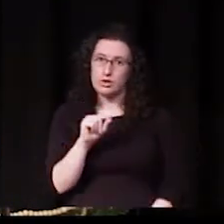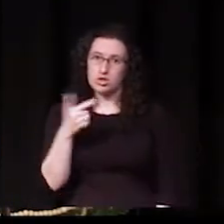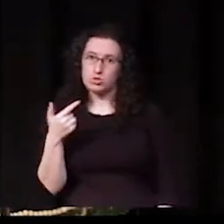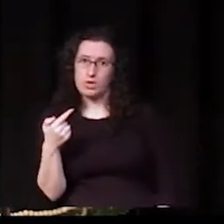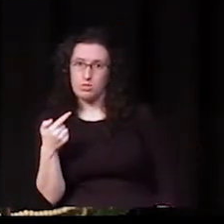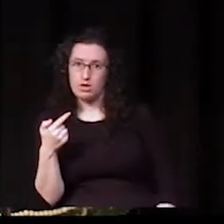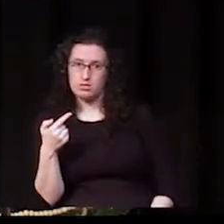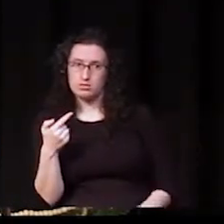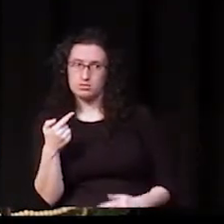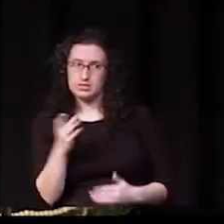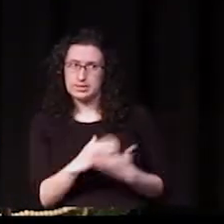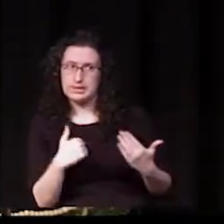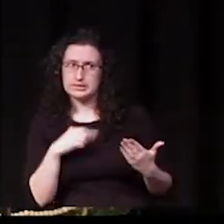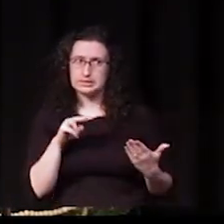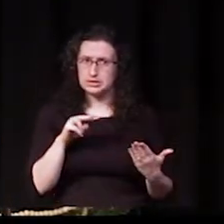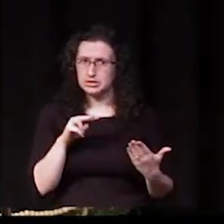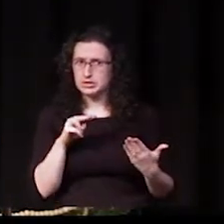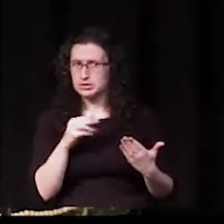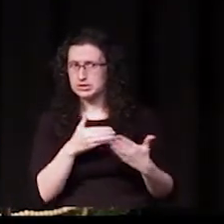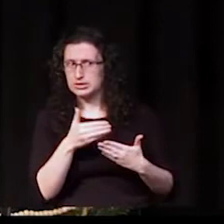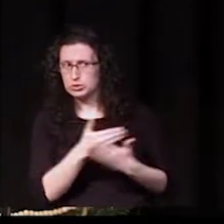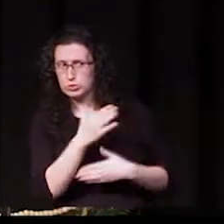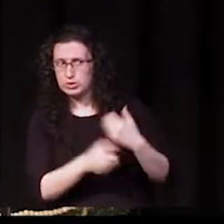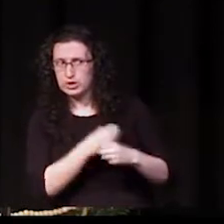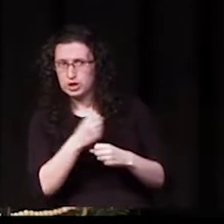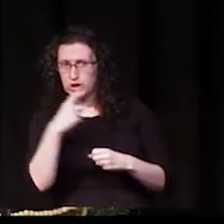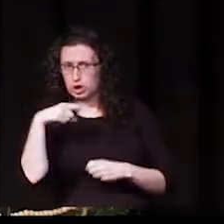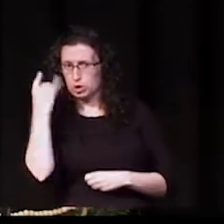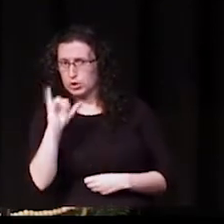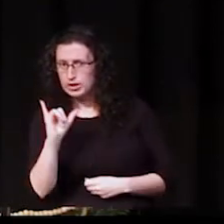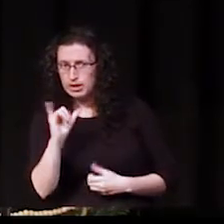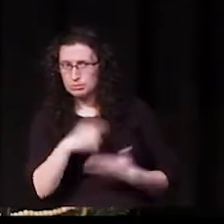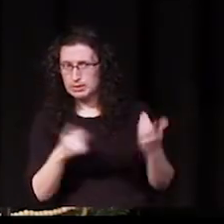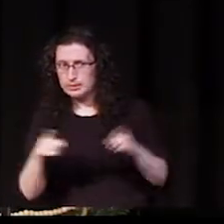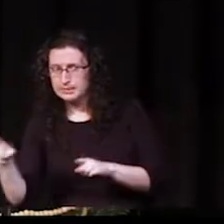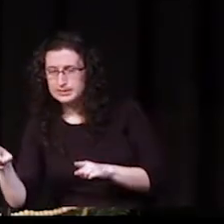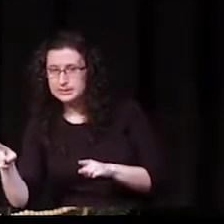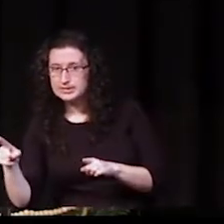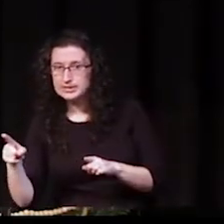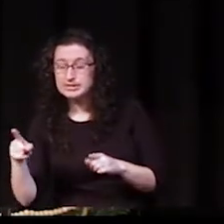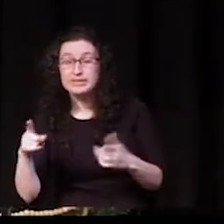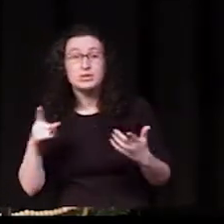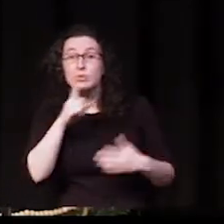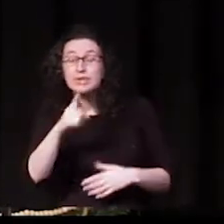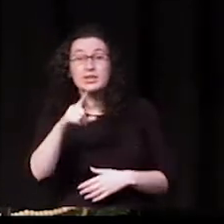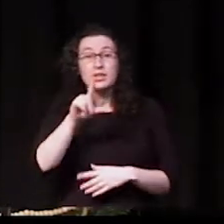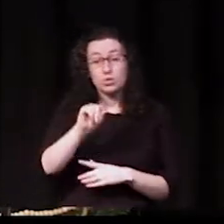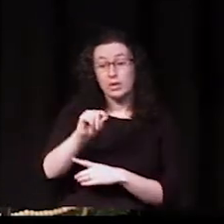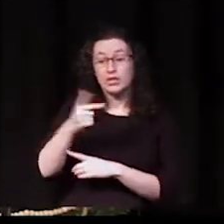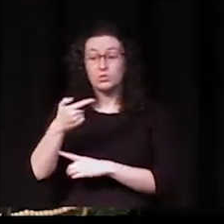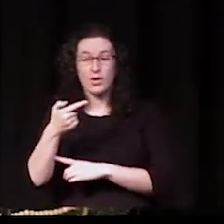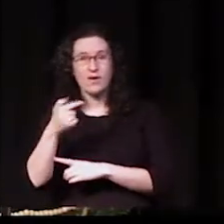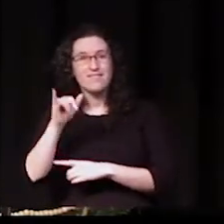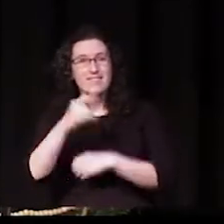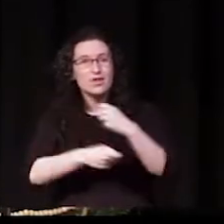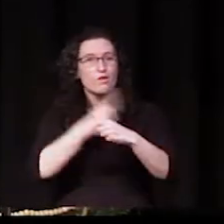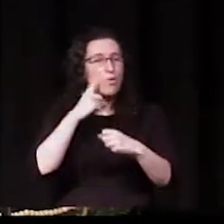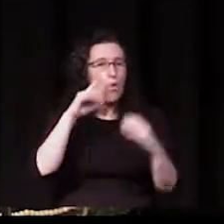what will the new year hold? And really 2021 is a year of hope and uncertainty.